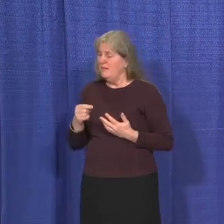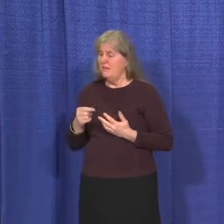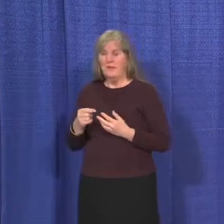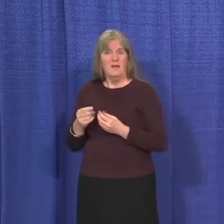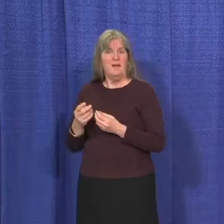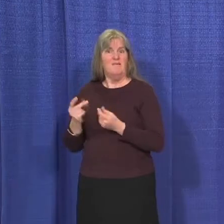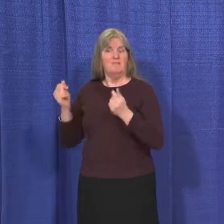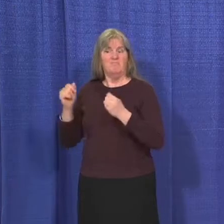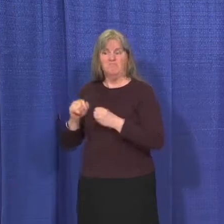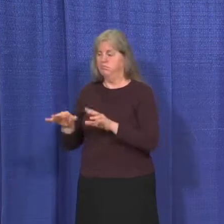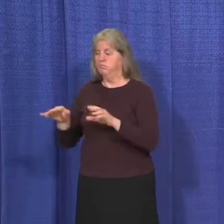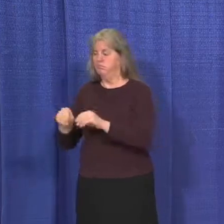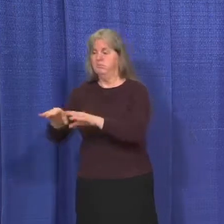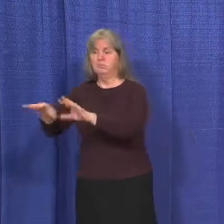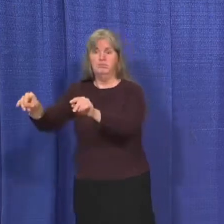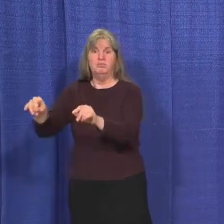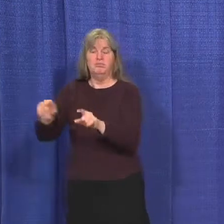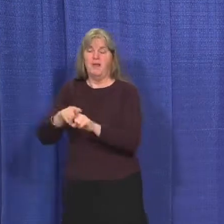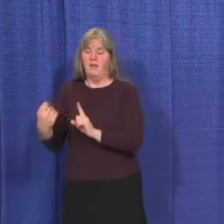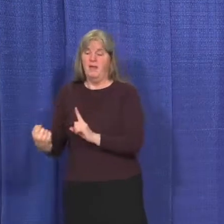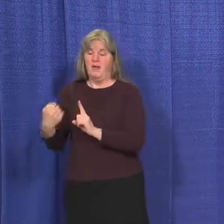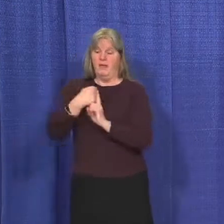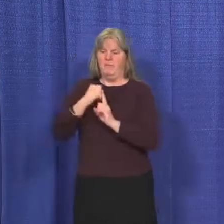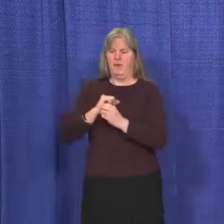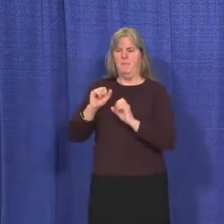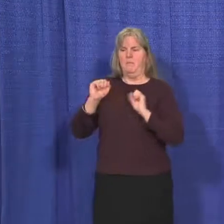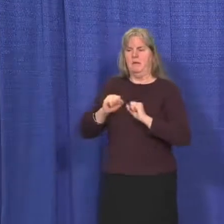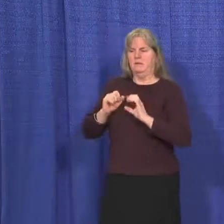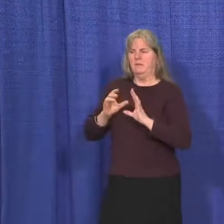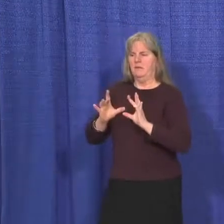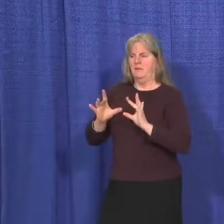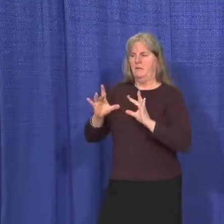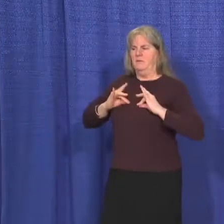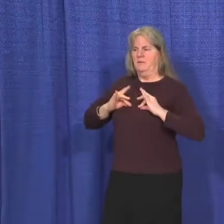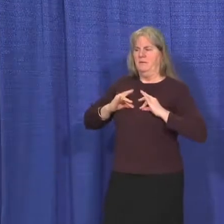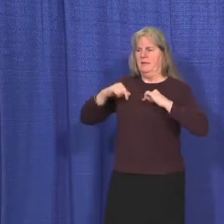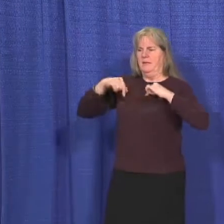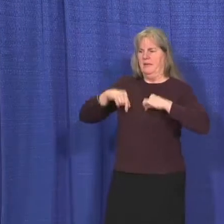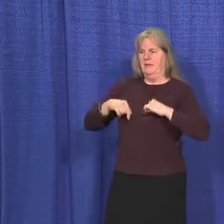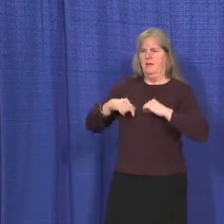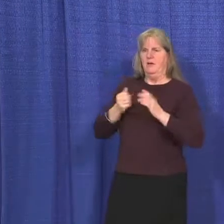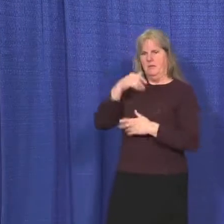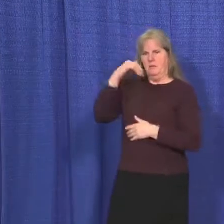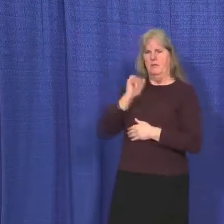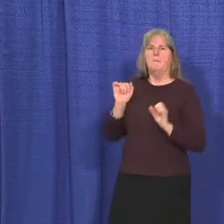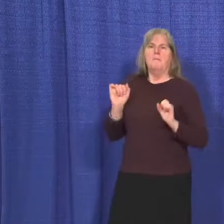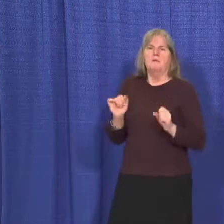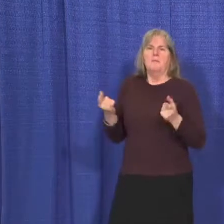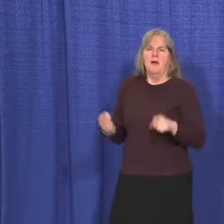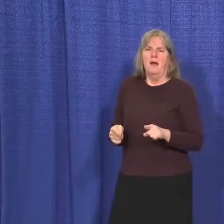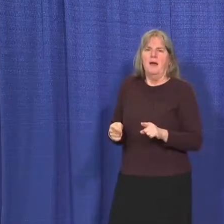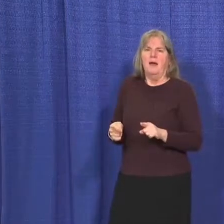They are increasing rapidly, and that affects our susceptibility to a VOC or variants of concern